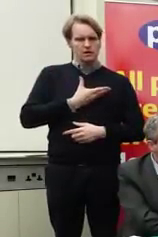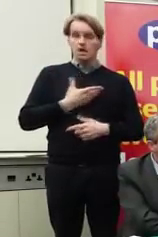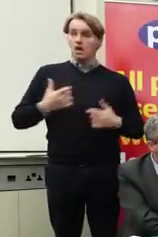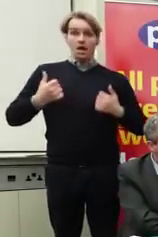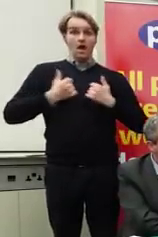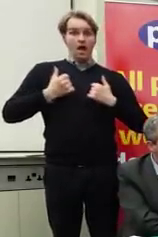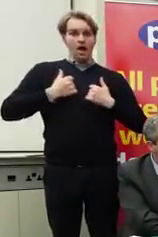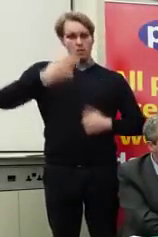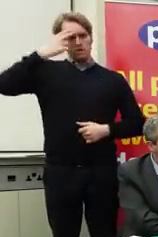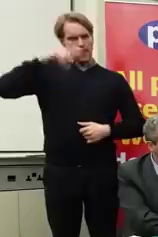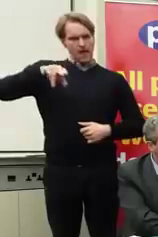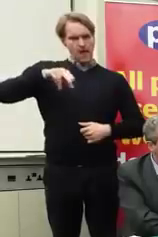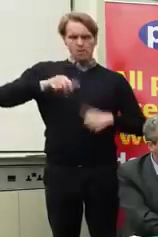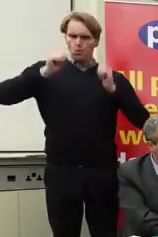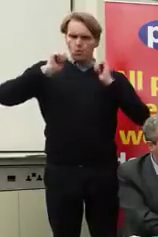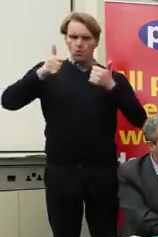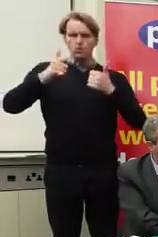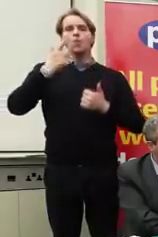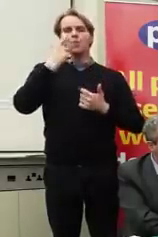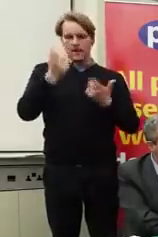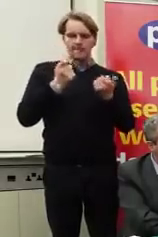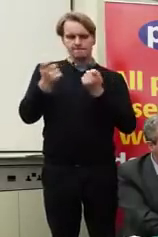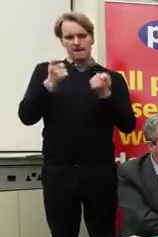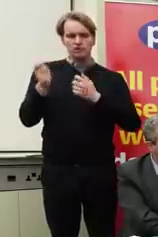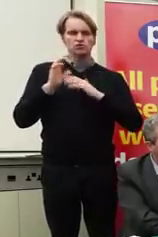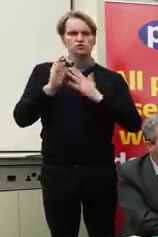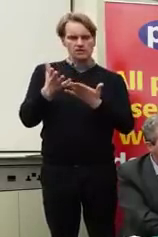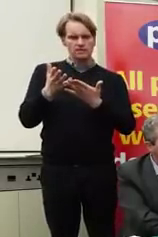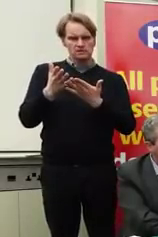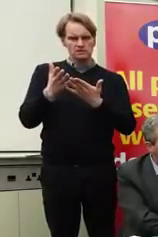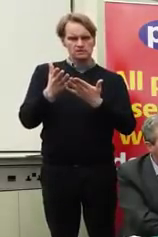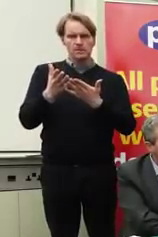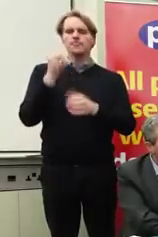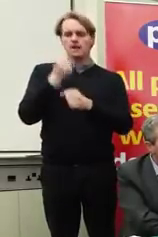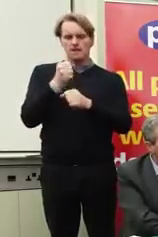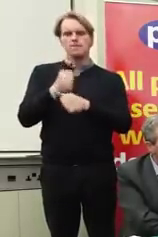being able to manage services better than the private sector. Why, because the